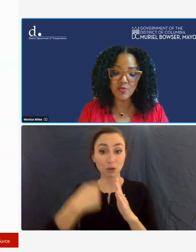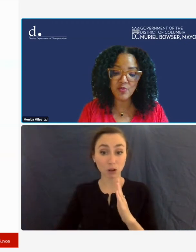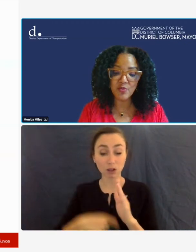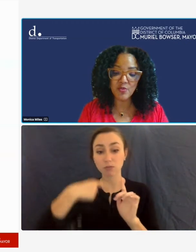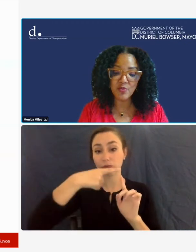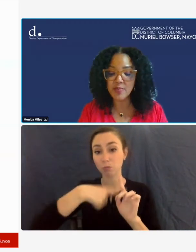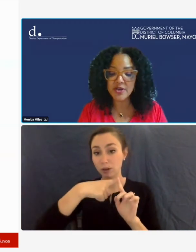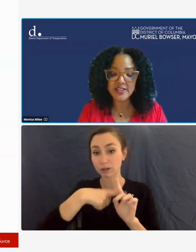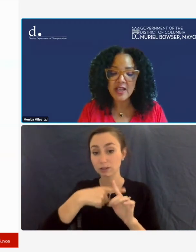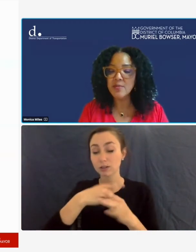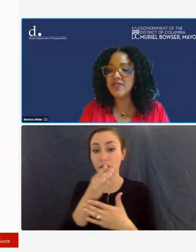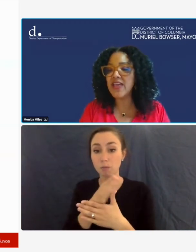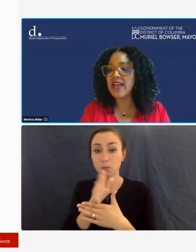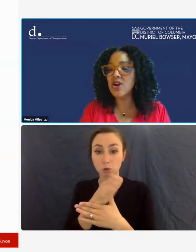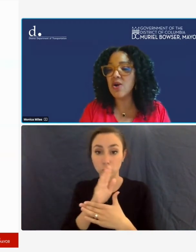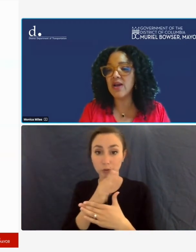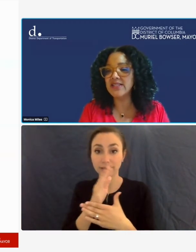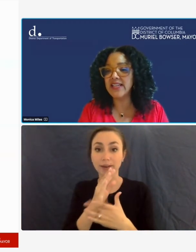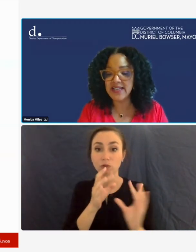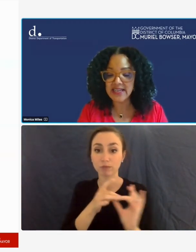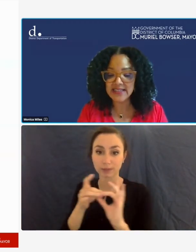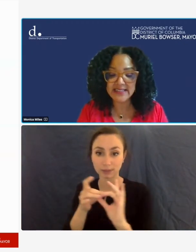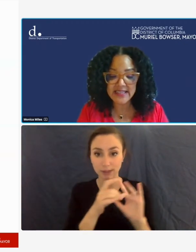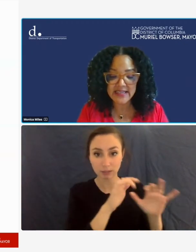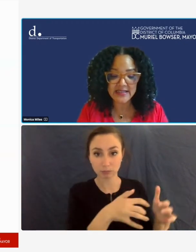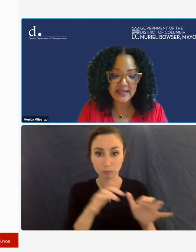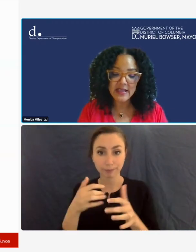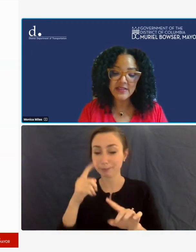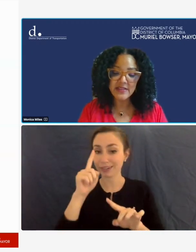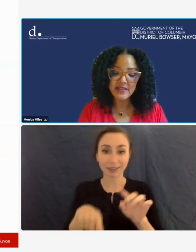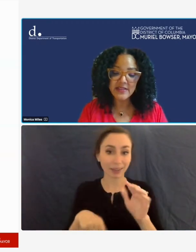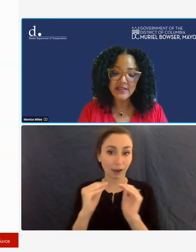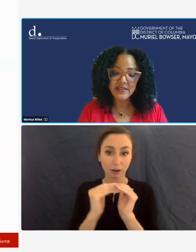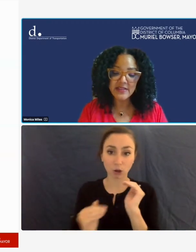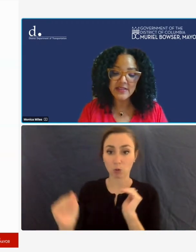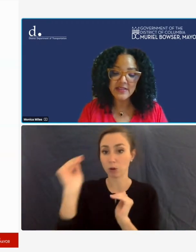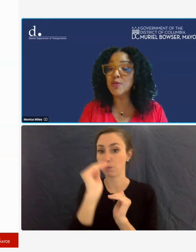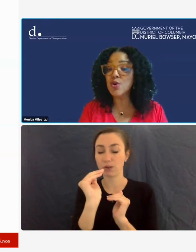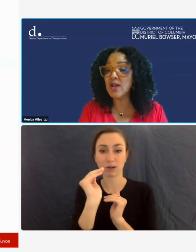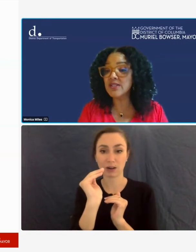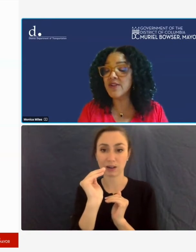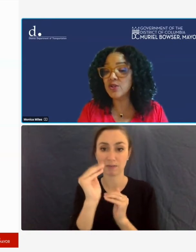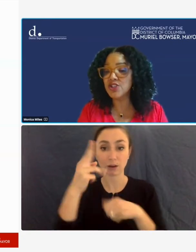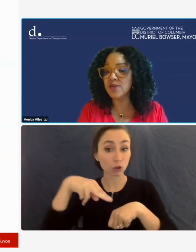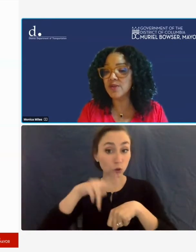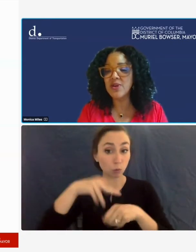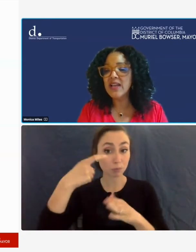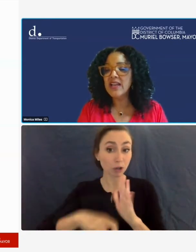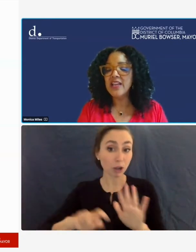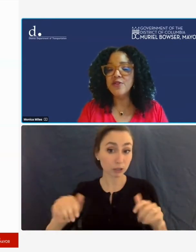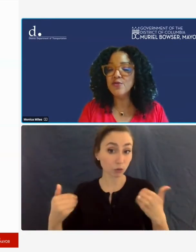related parties but that cost cannot exceed the um normal cost of ownership so if you're renting